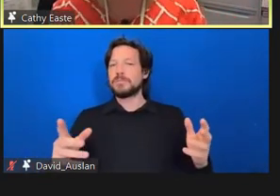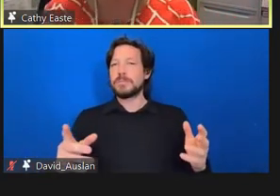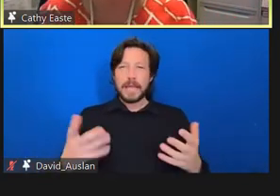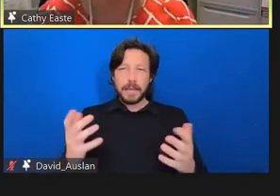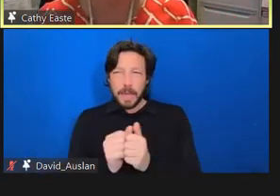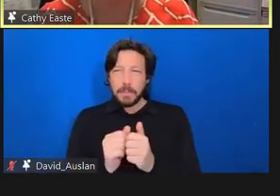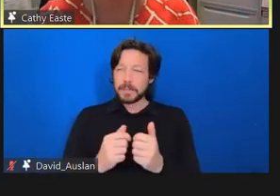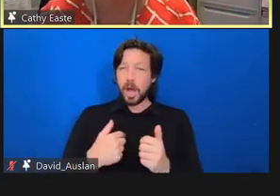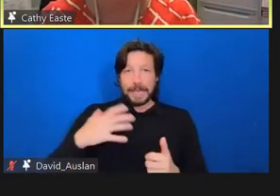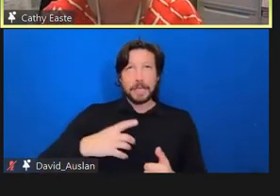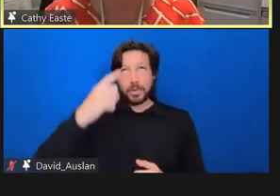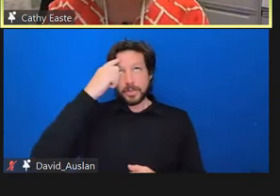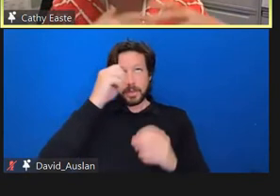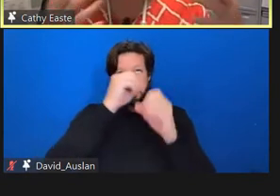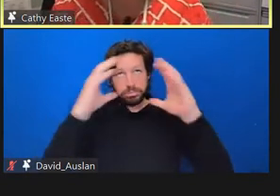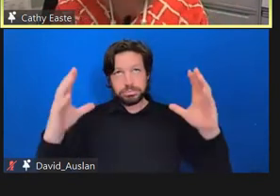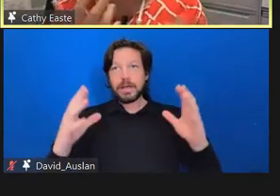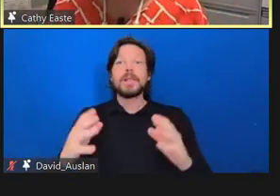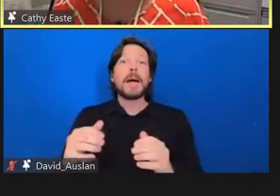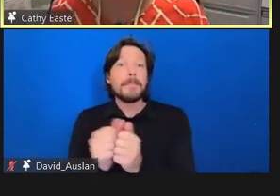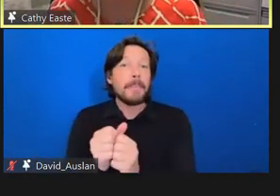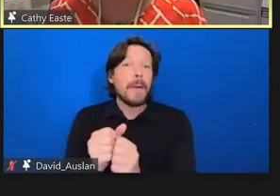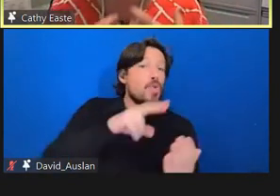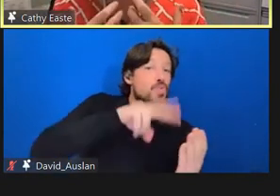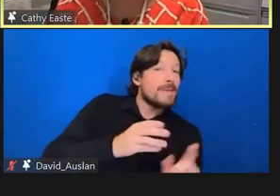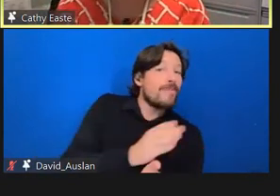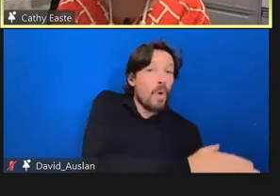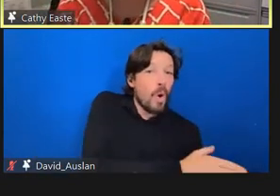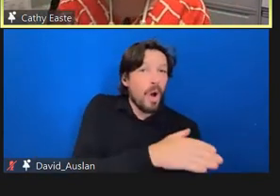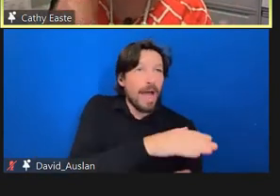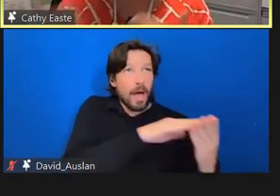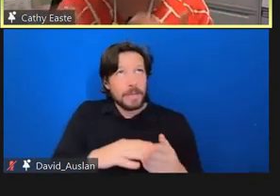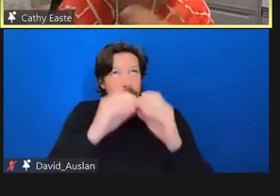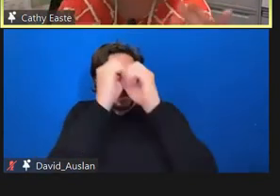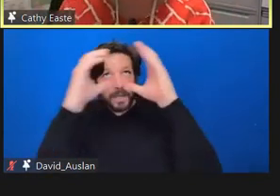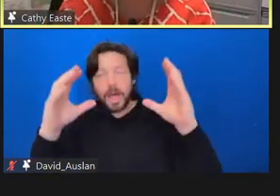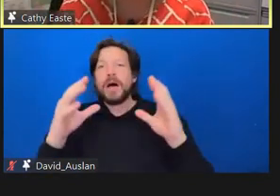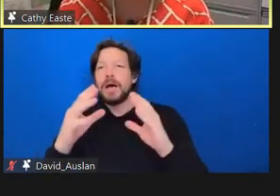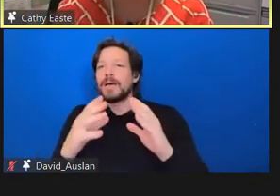I'll read all the papers beforehand. Except what can I gauge before? And your brain is constantly